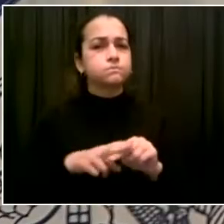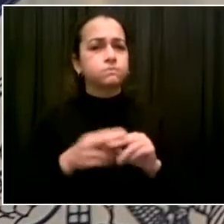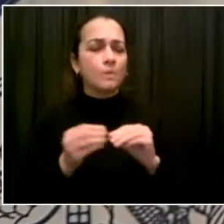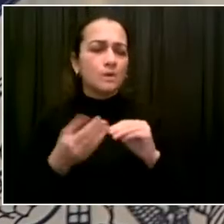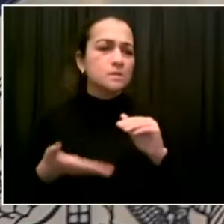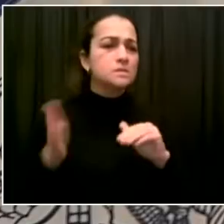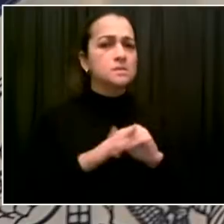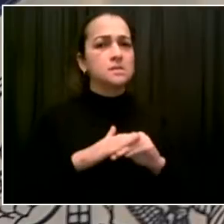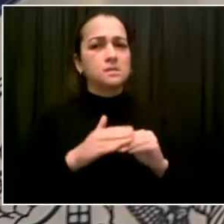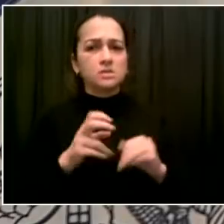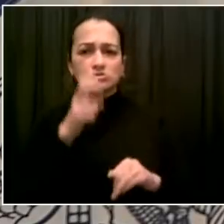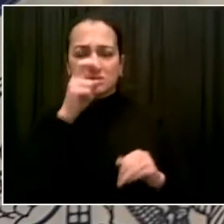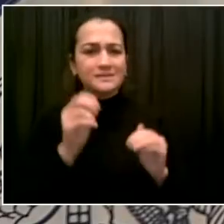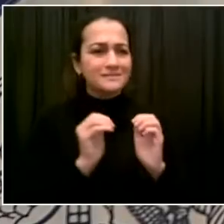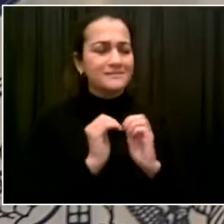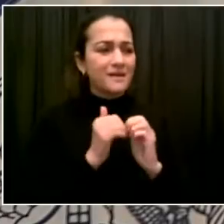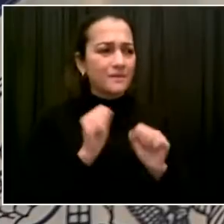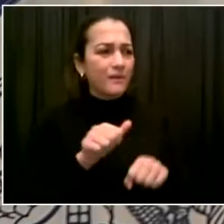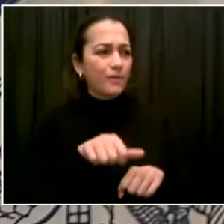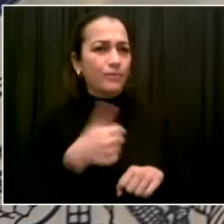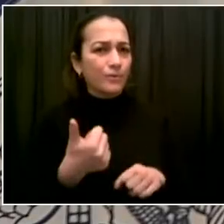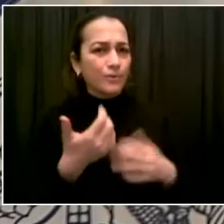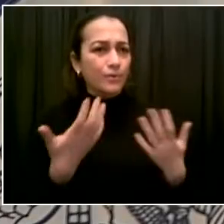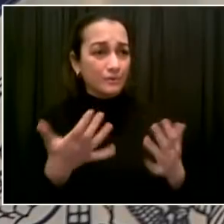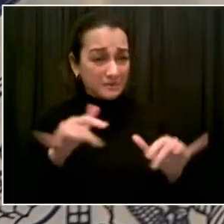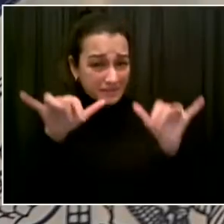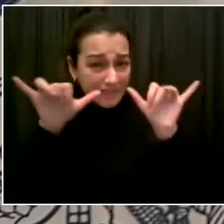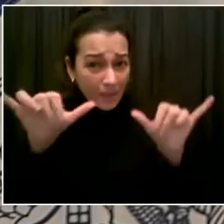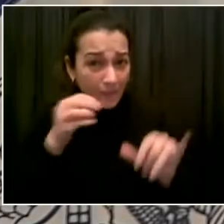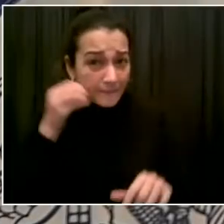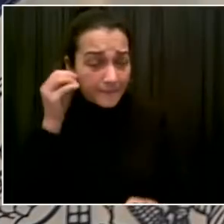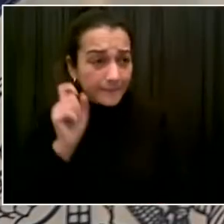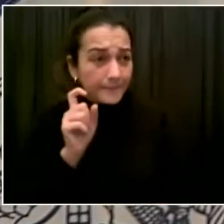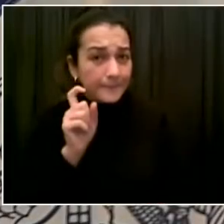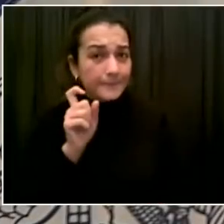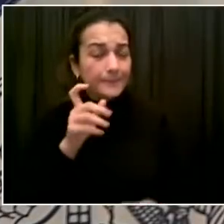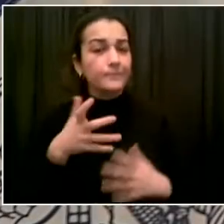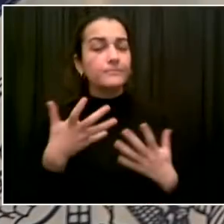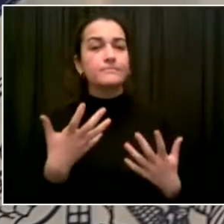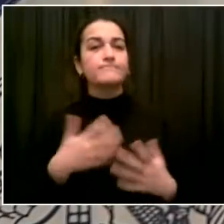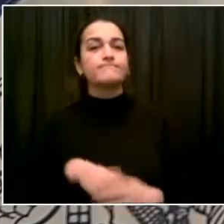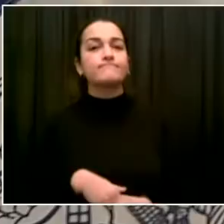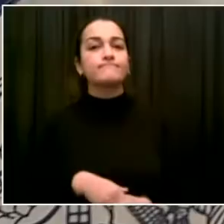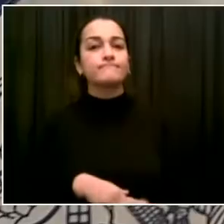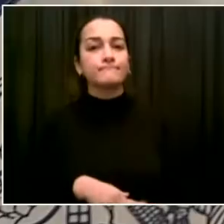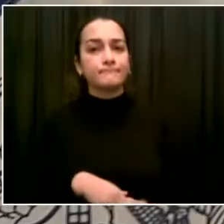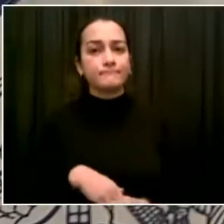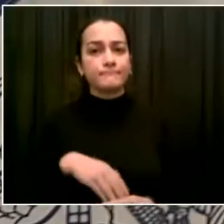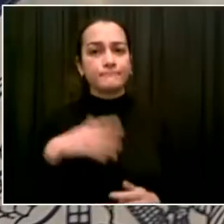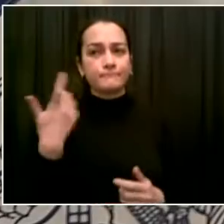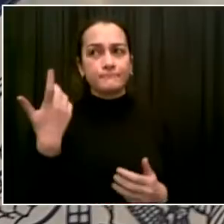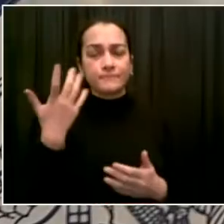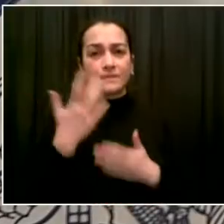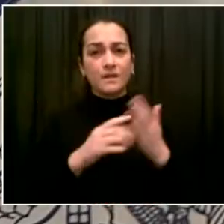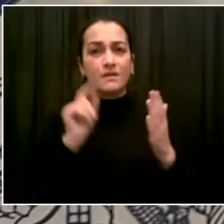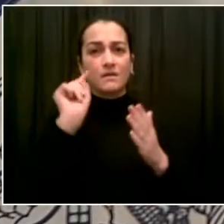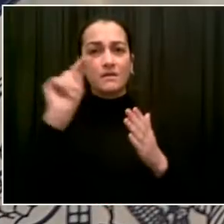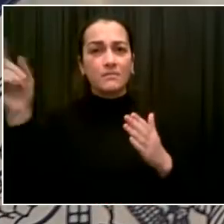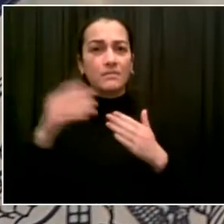HESITANT AT ALL TO GO THERE IN HER FINAL DAYS IN OFFICE BEAUCSIE T SEEMS AS IF MOST